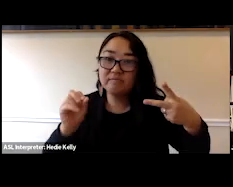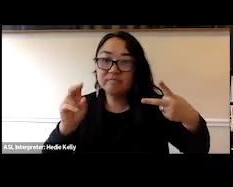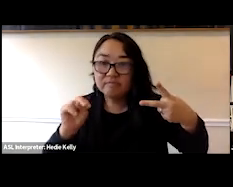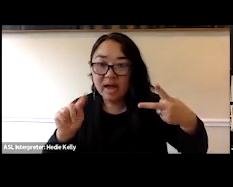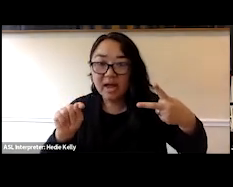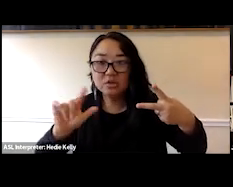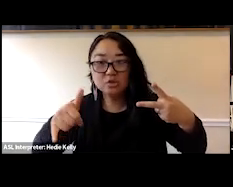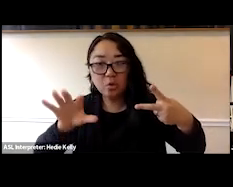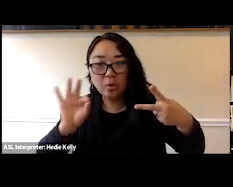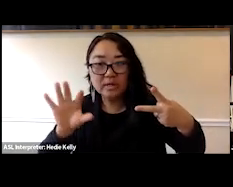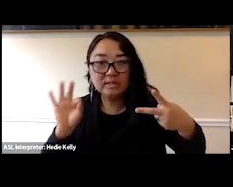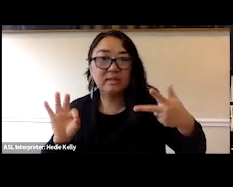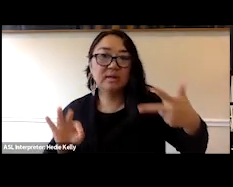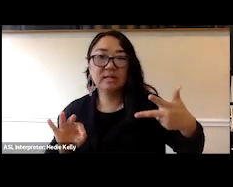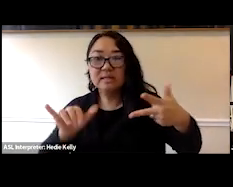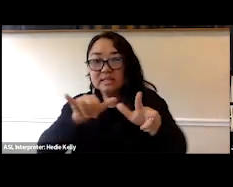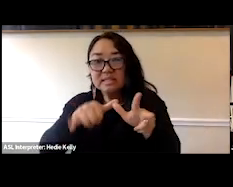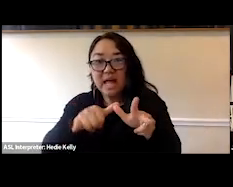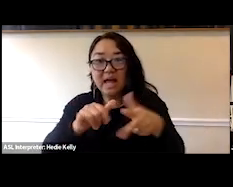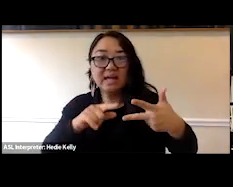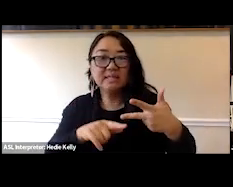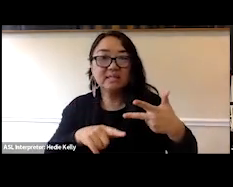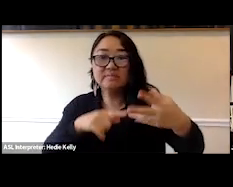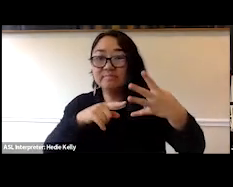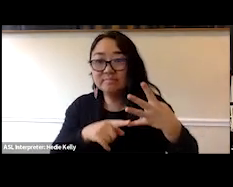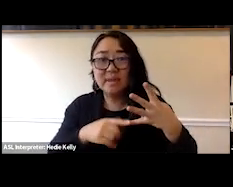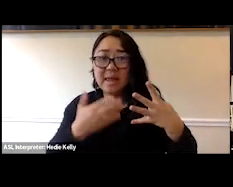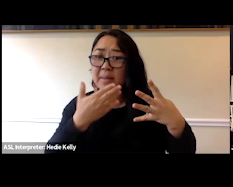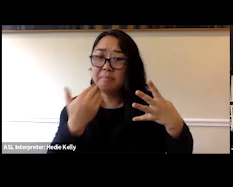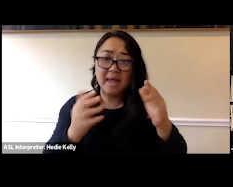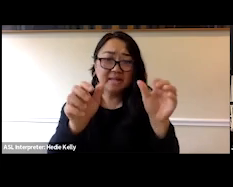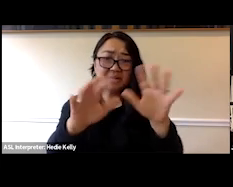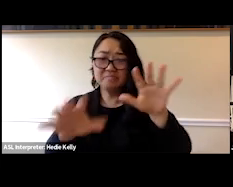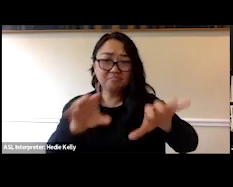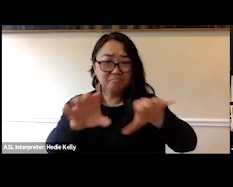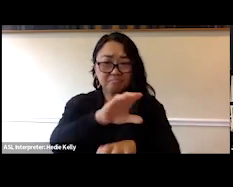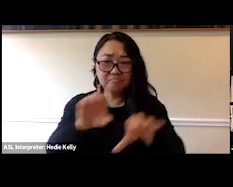And then it's also is this the best layout for the material that you're trying to present?